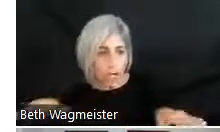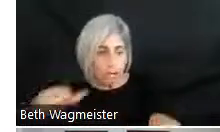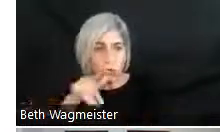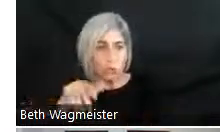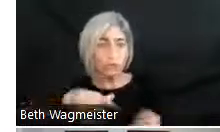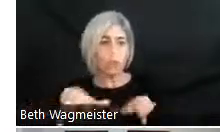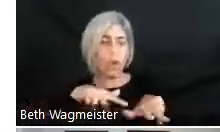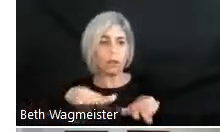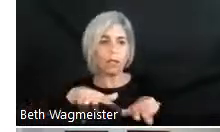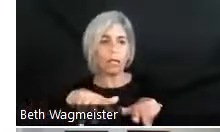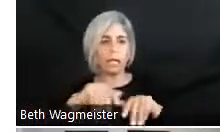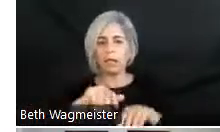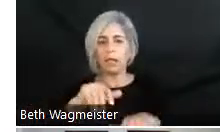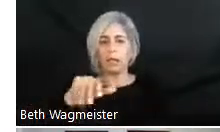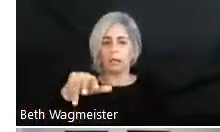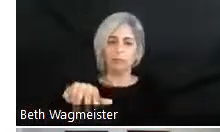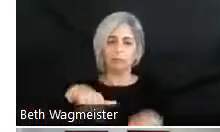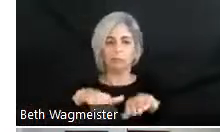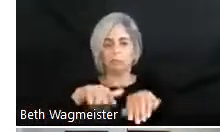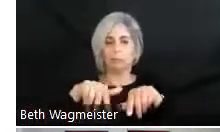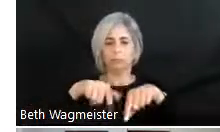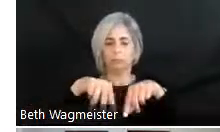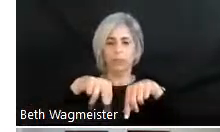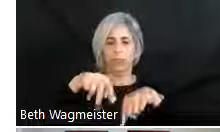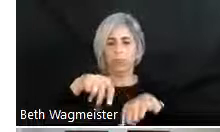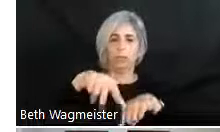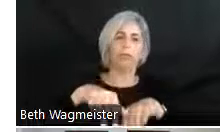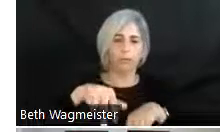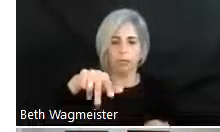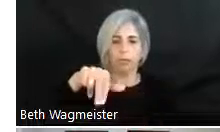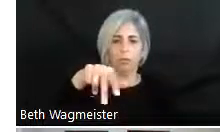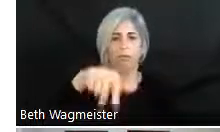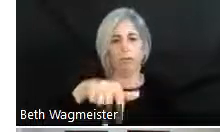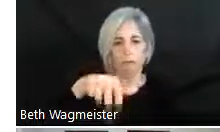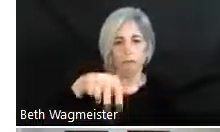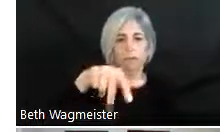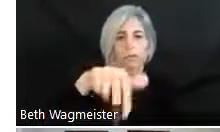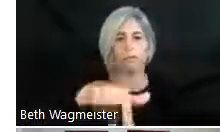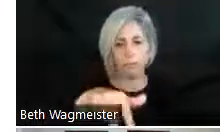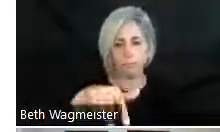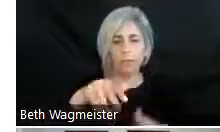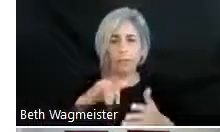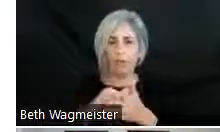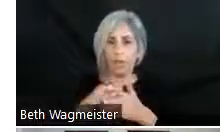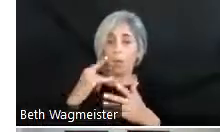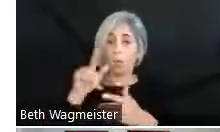a limp. In fact, because of the reduced blood flow in her knees one of her legs is now shorter than the other one. I didn't know this was possible.